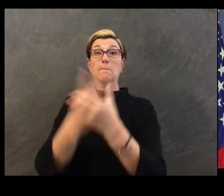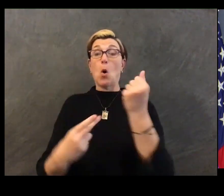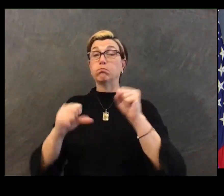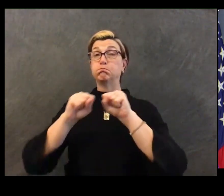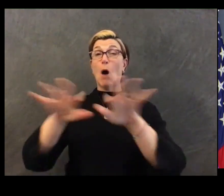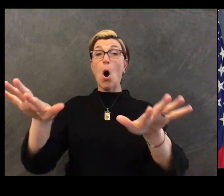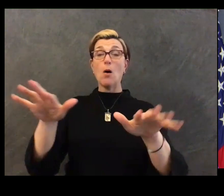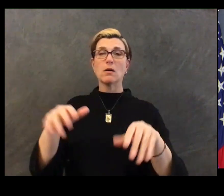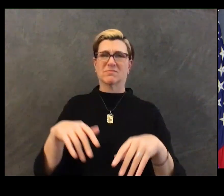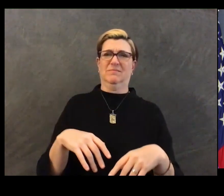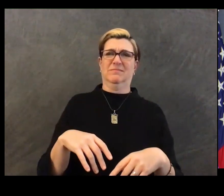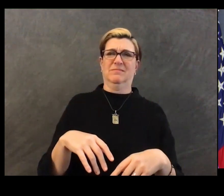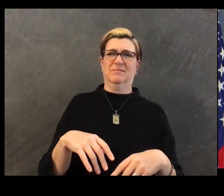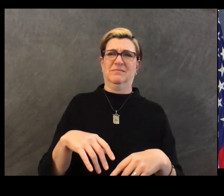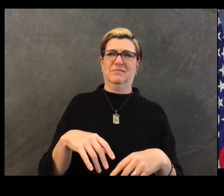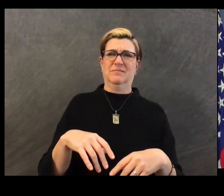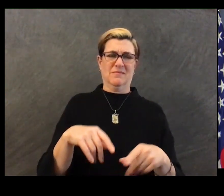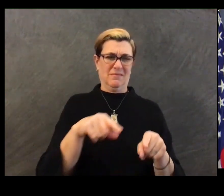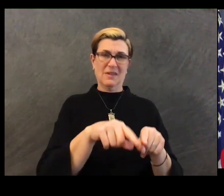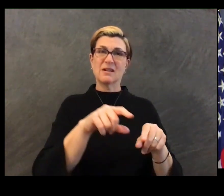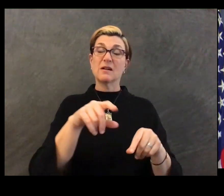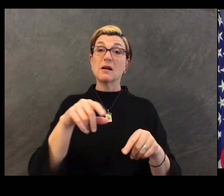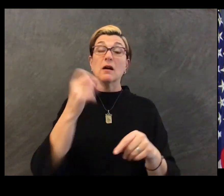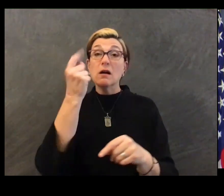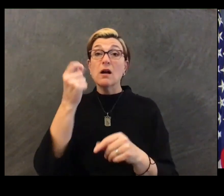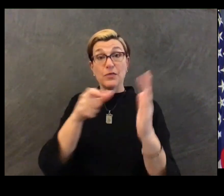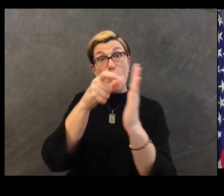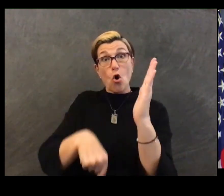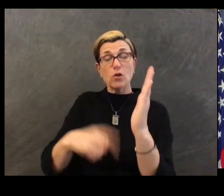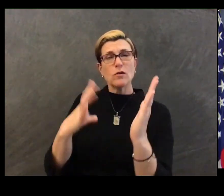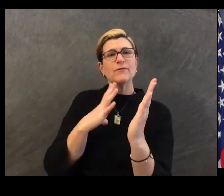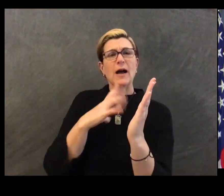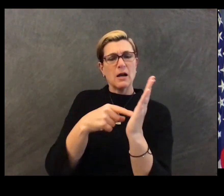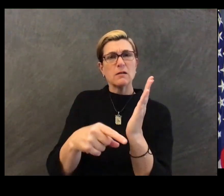headline was ridiculous which is as I say that's fake news and CNN is fake